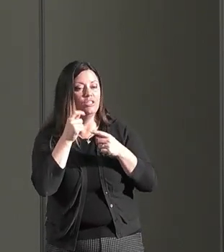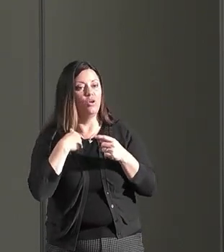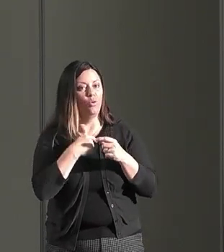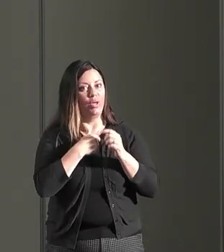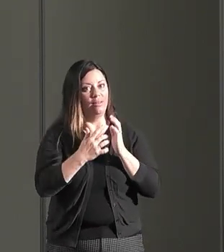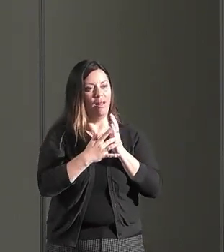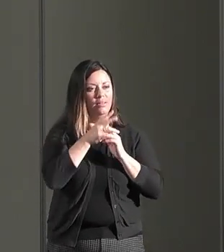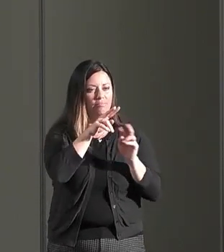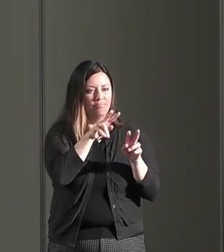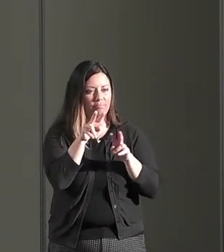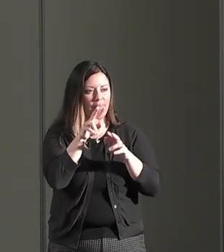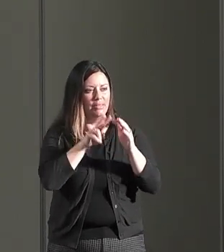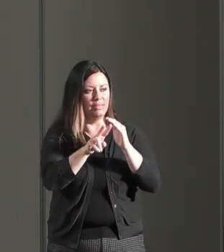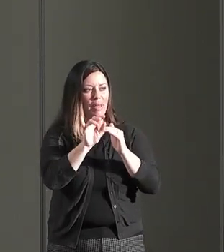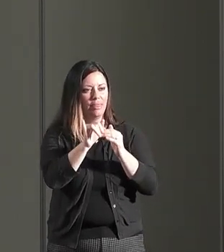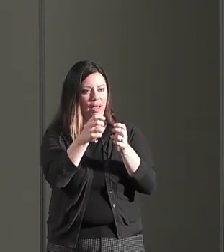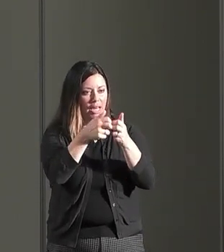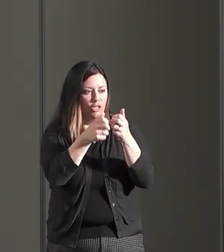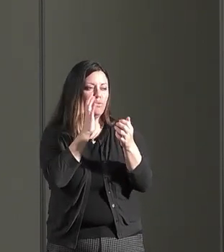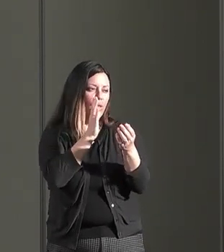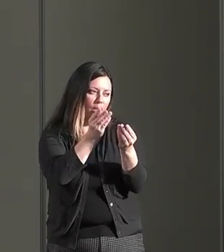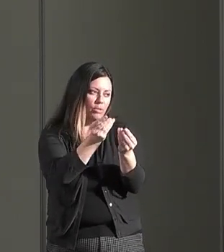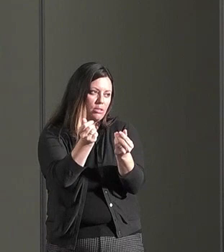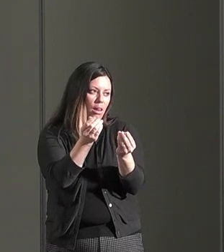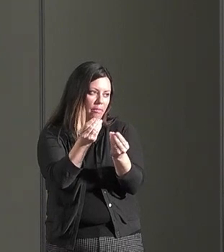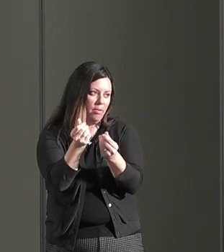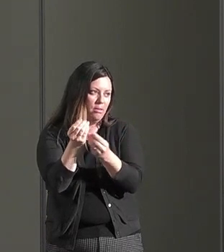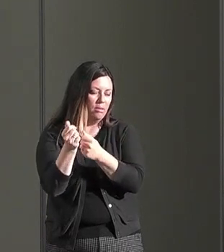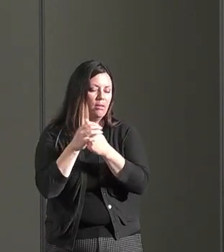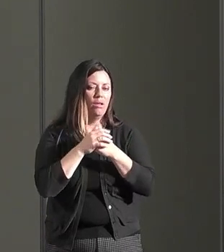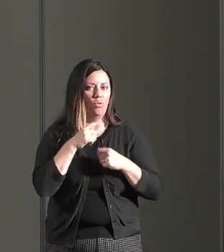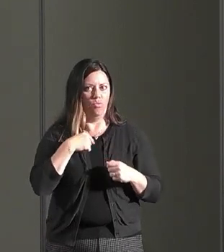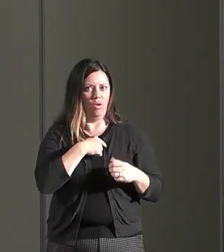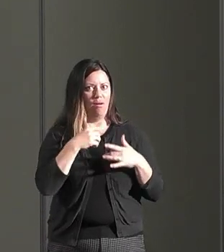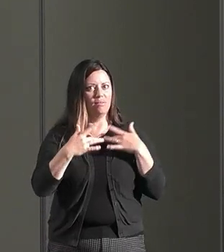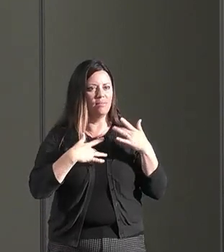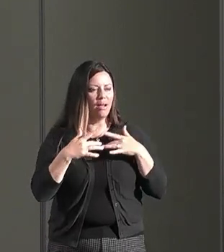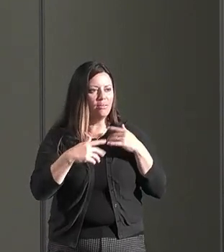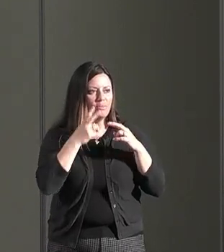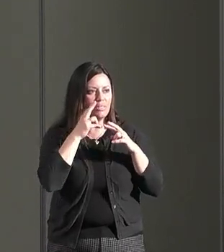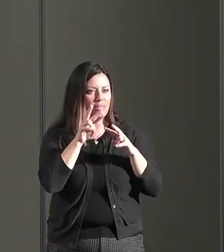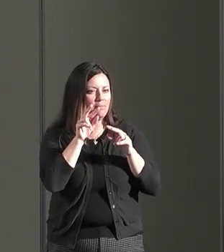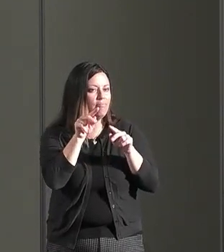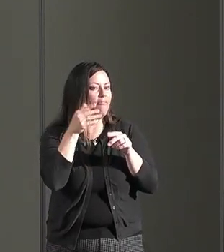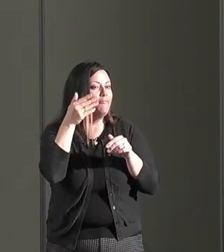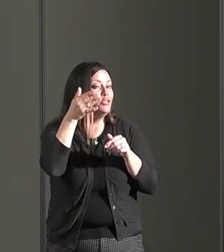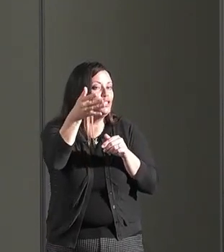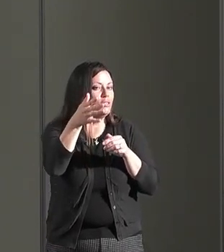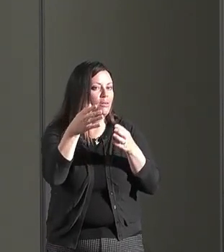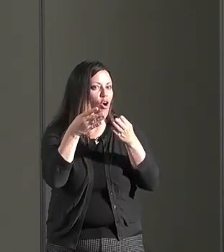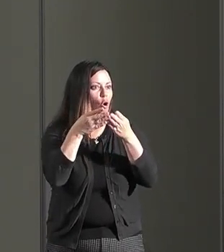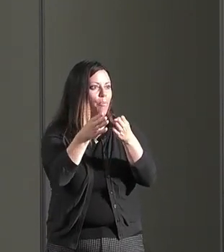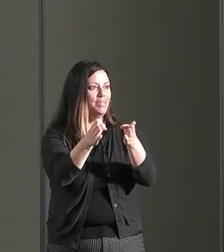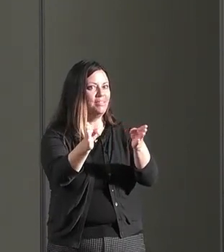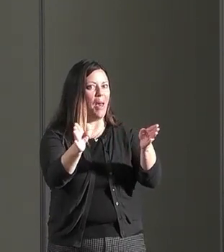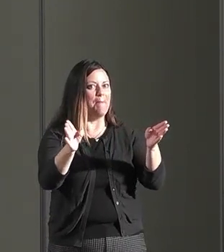these issues to be resolved. And we are excited to see how the future opens up. And both for